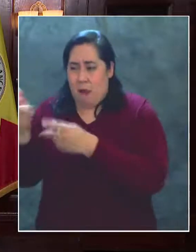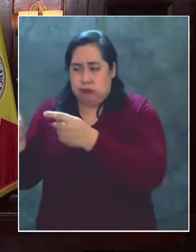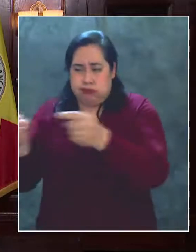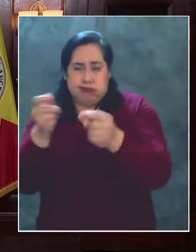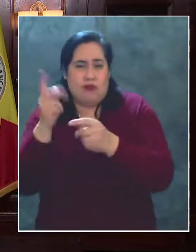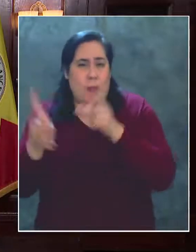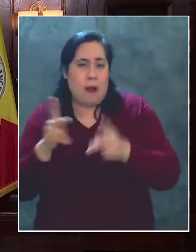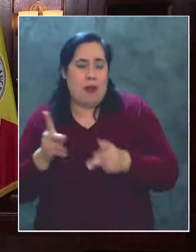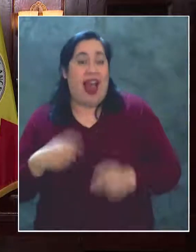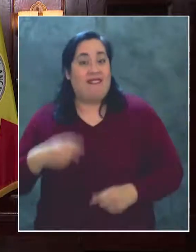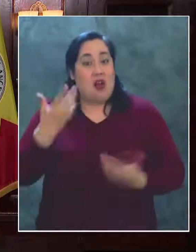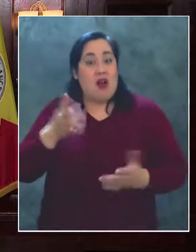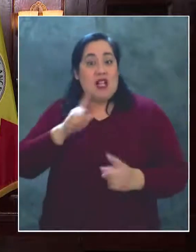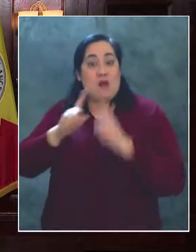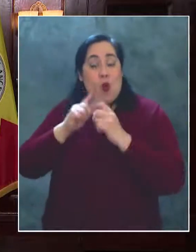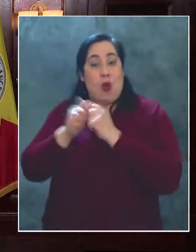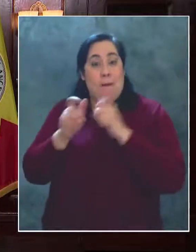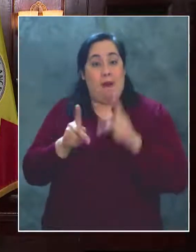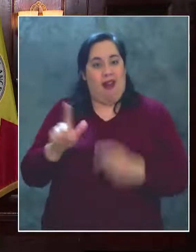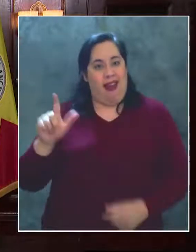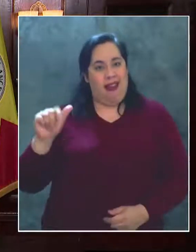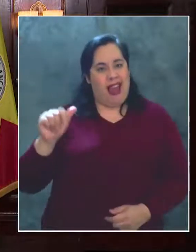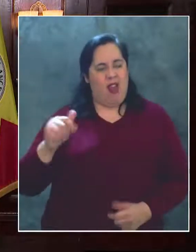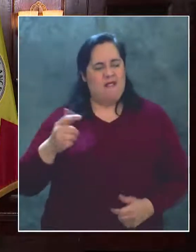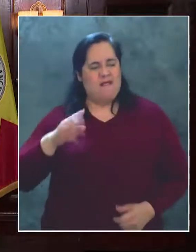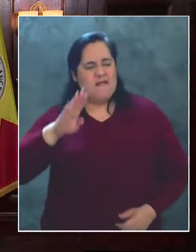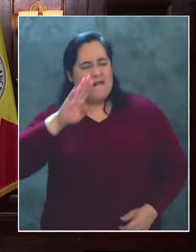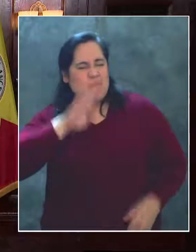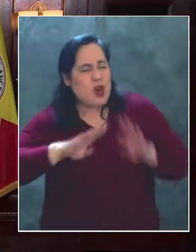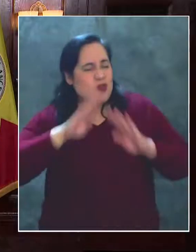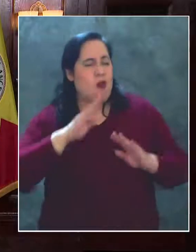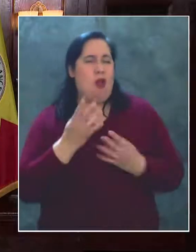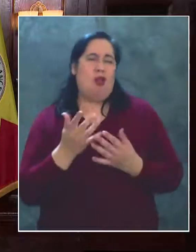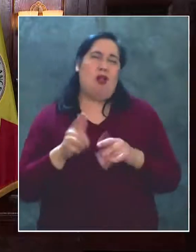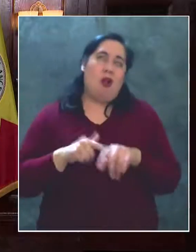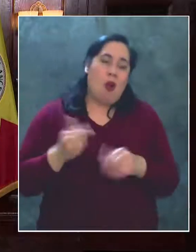AND I'VE SPOKEN TO ANGELINOS WHO ARE FRUSTRATED BY THE LONG